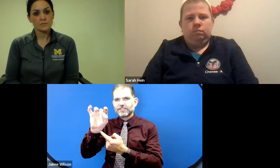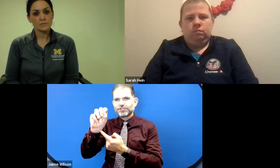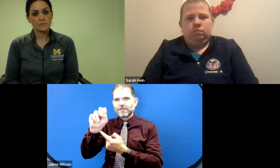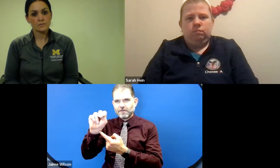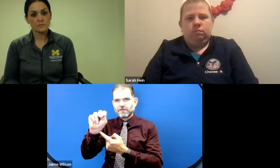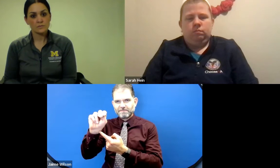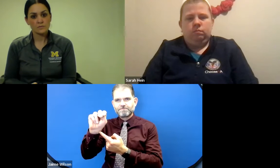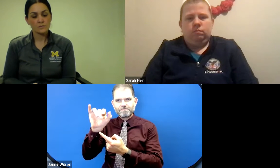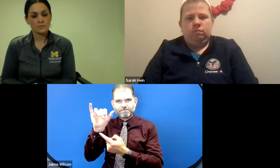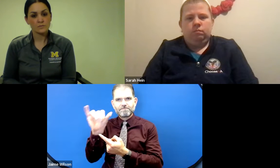ASL Interpreter: confabulation.